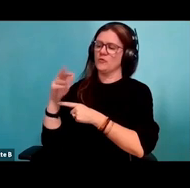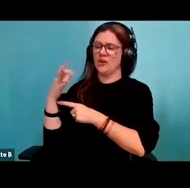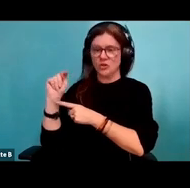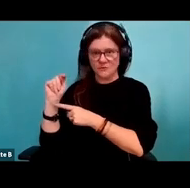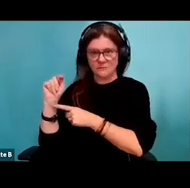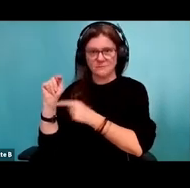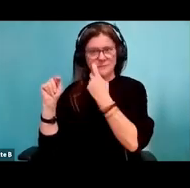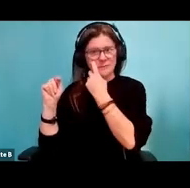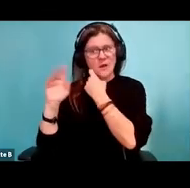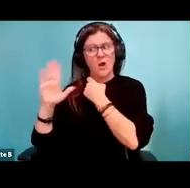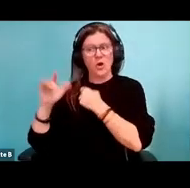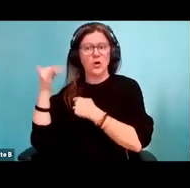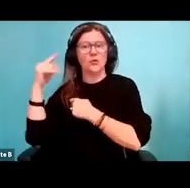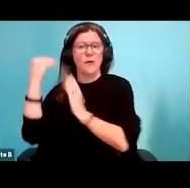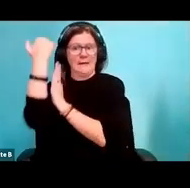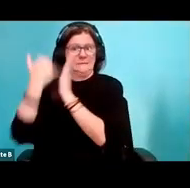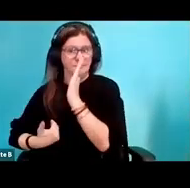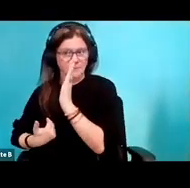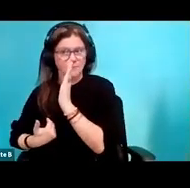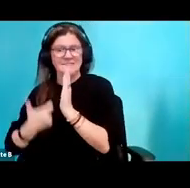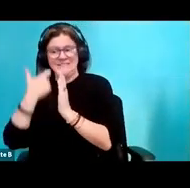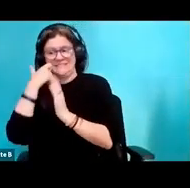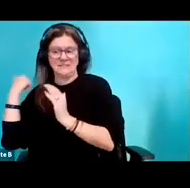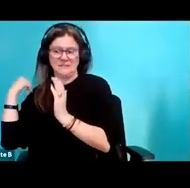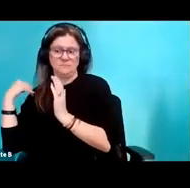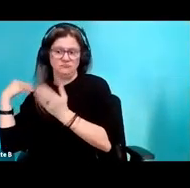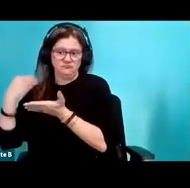yesterday, her grant portfolio includes the newly funded studies about disability and